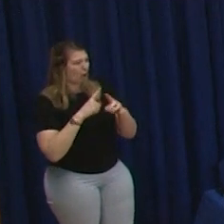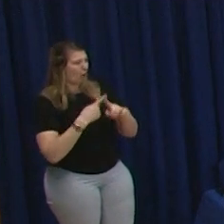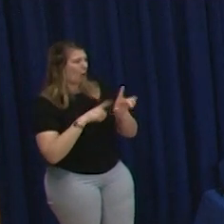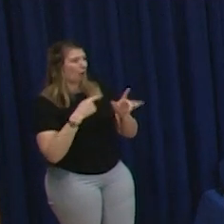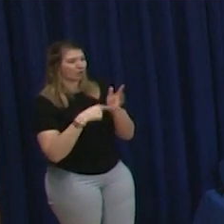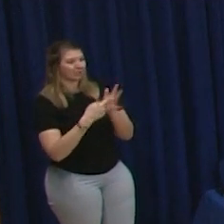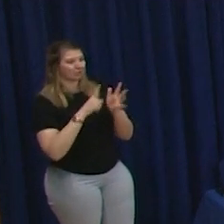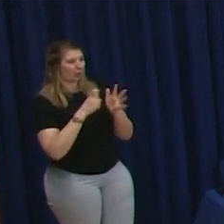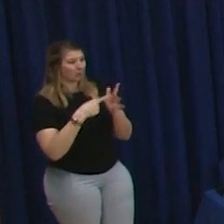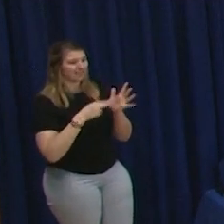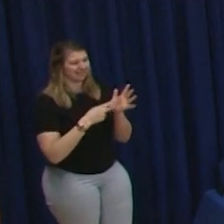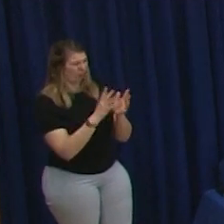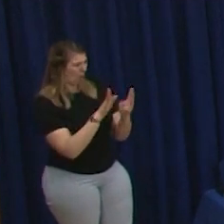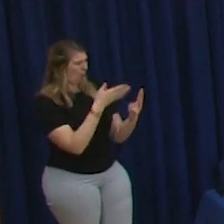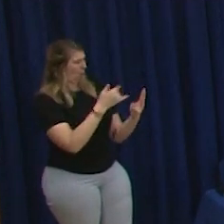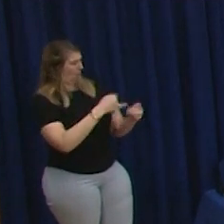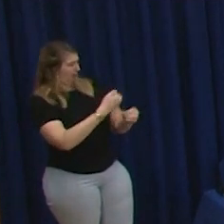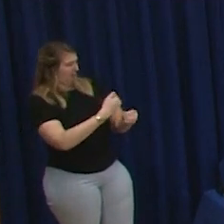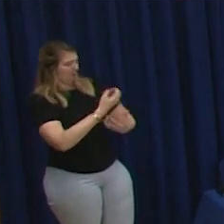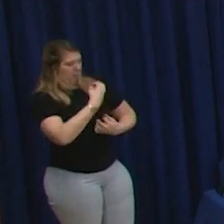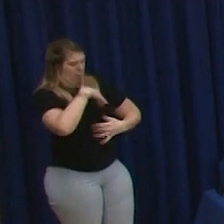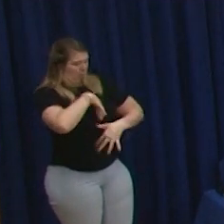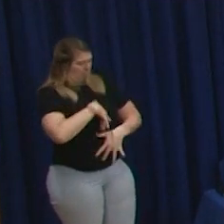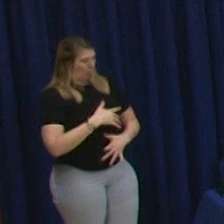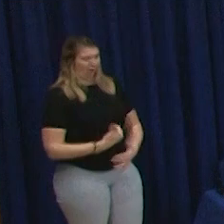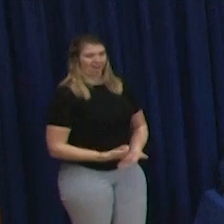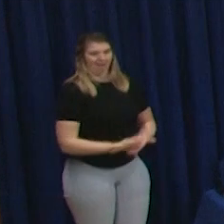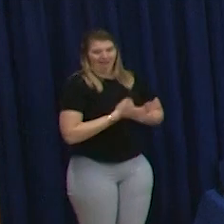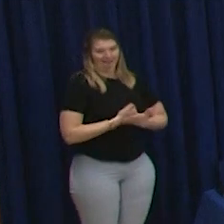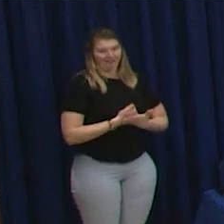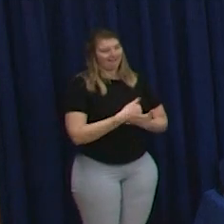things that make you feel good as rewards, and then I set it up as a scavenger hunt for some of